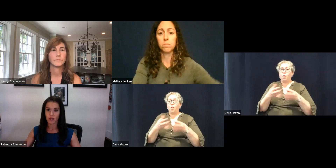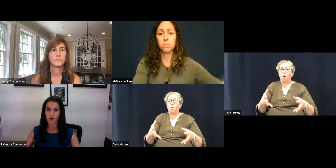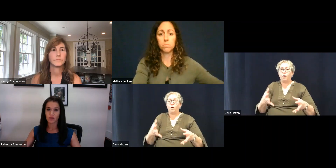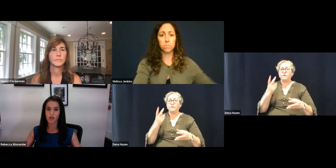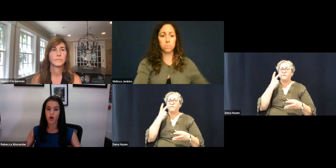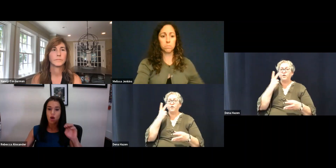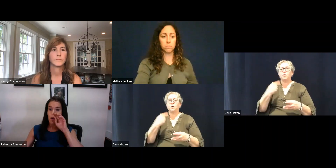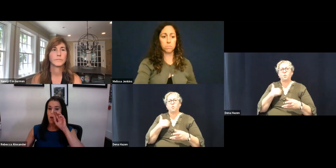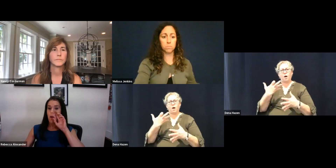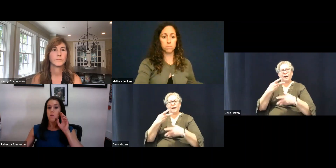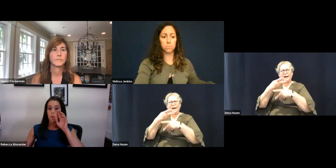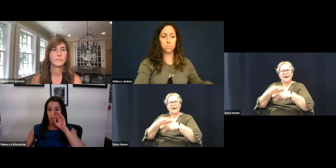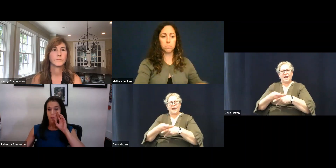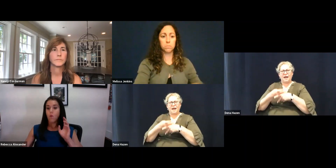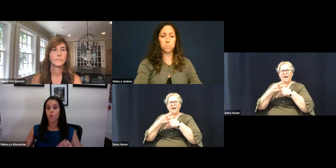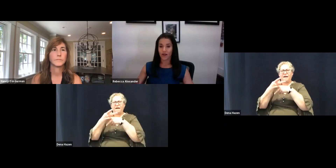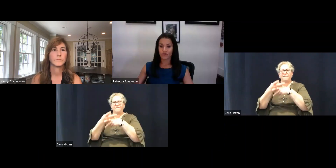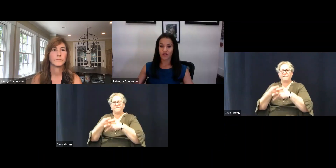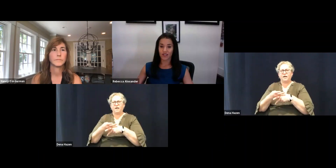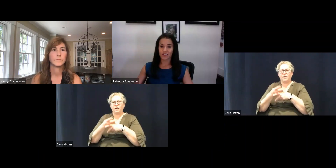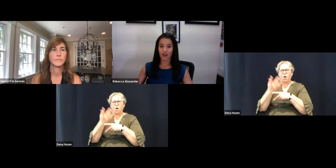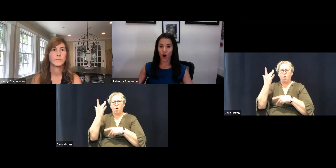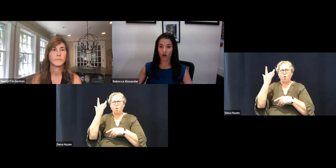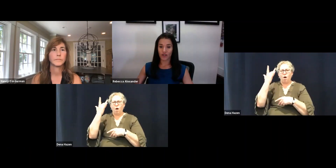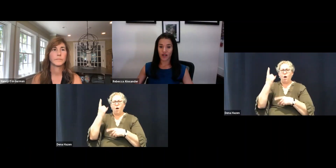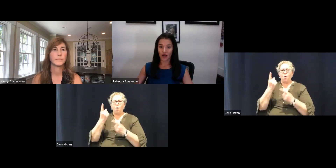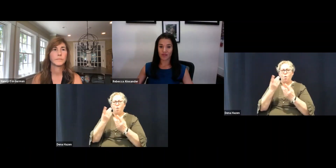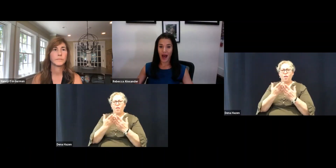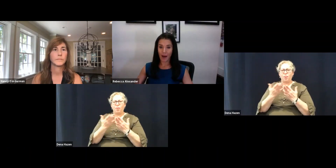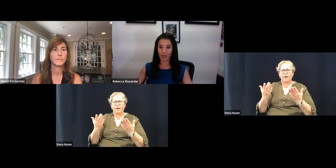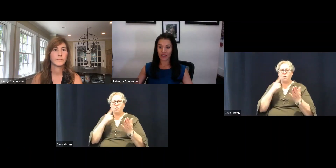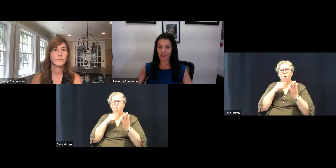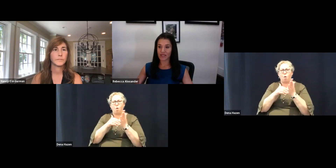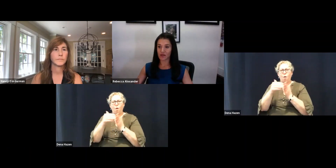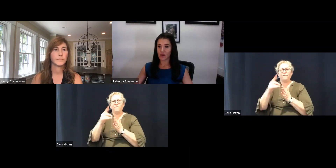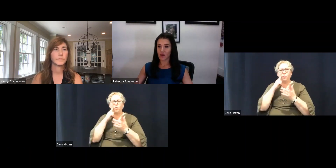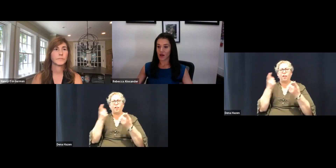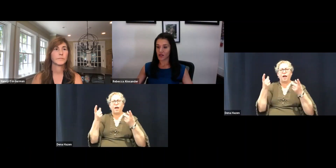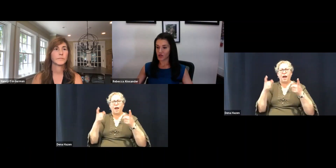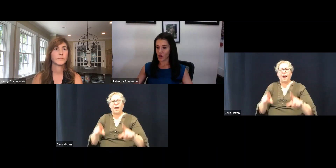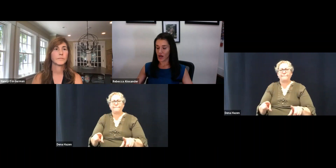Because one of the things that oftentimes happens, I just want to--